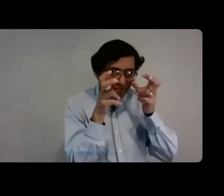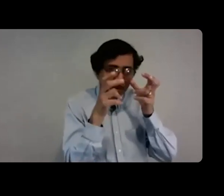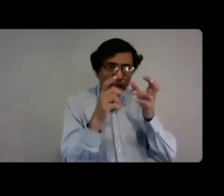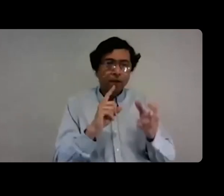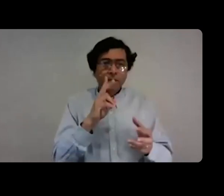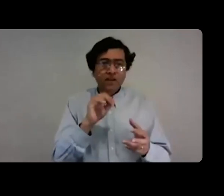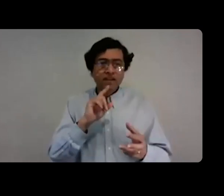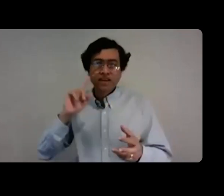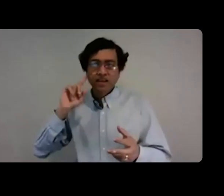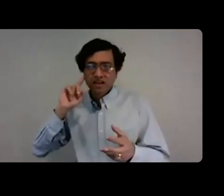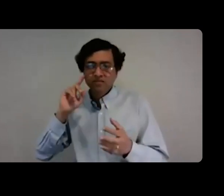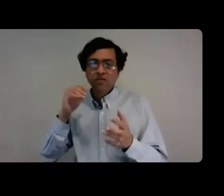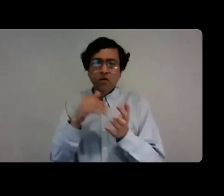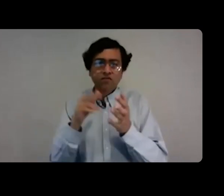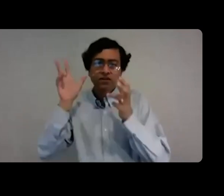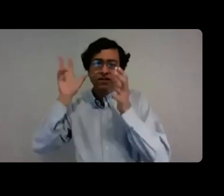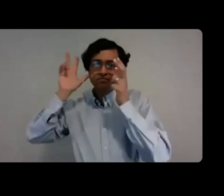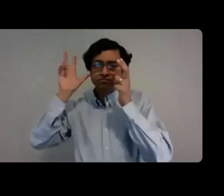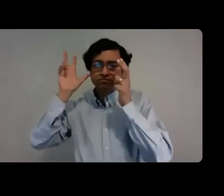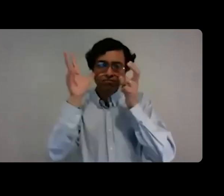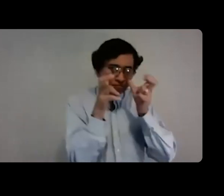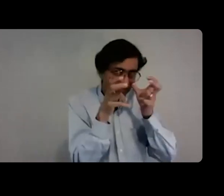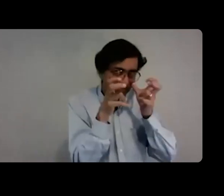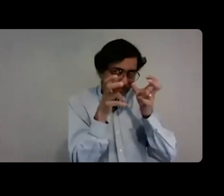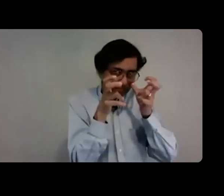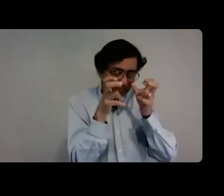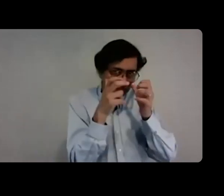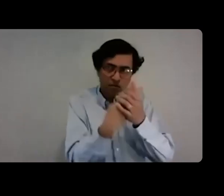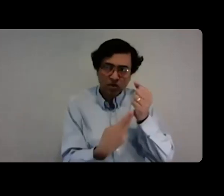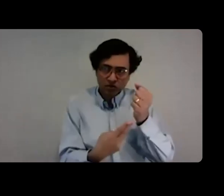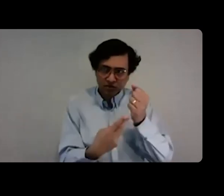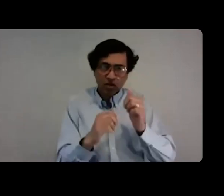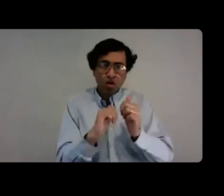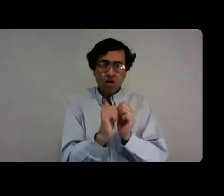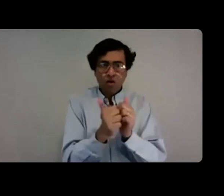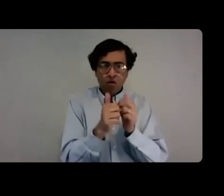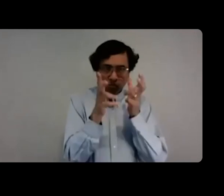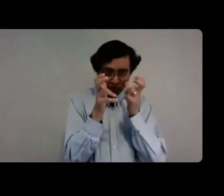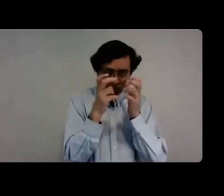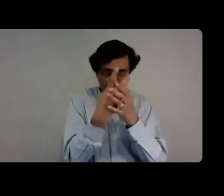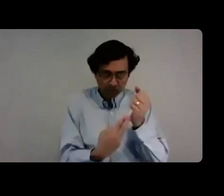Now when we look at somebody who is deaf, and their main modality is going to